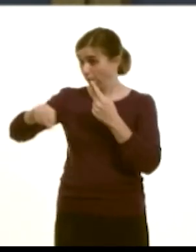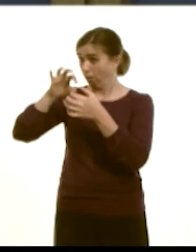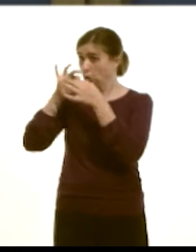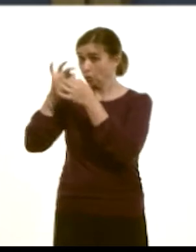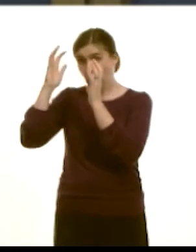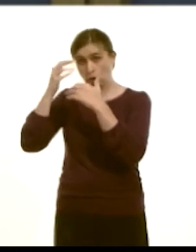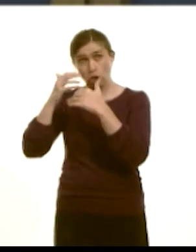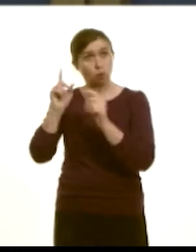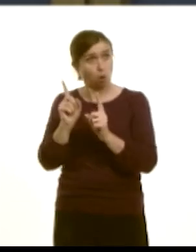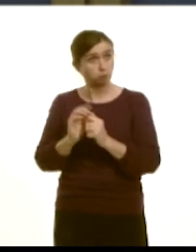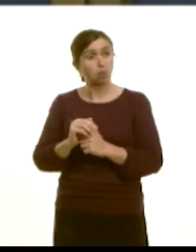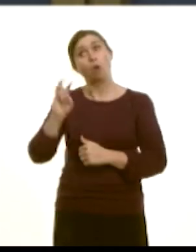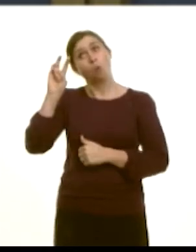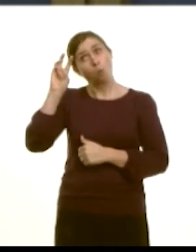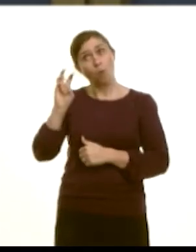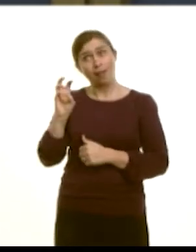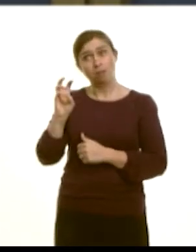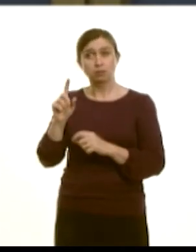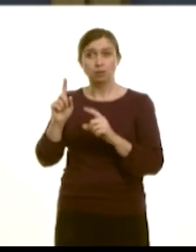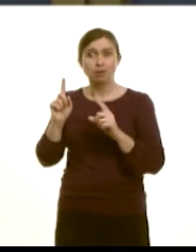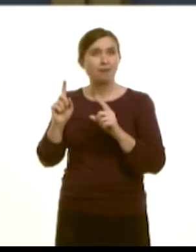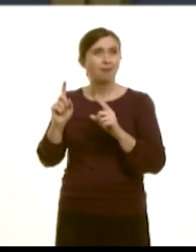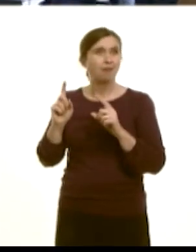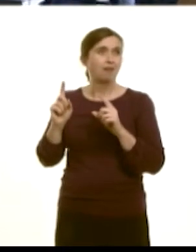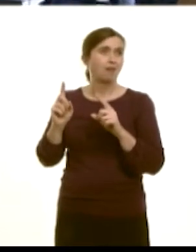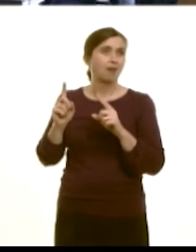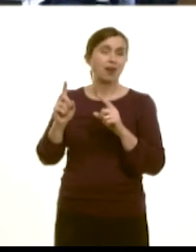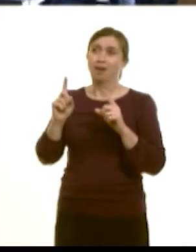Wales will not be able to reach its potential until the Government spends significantly